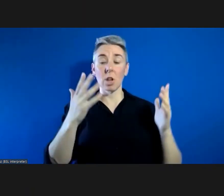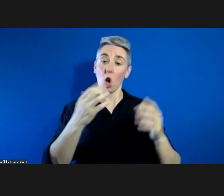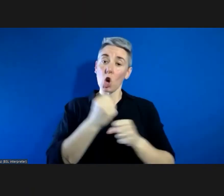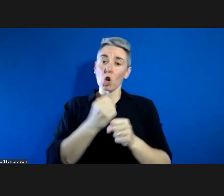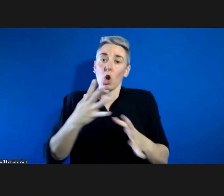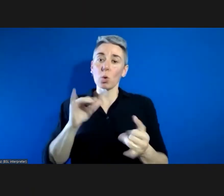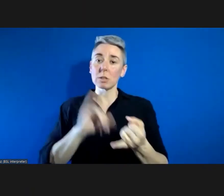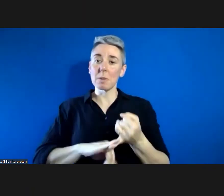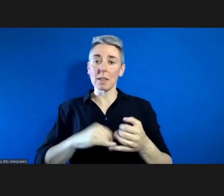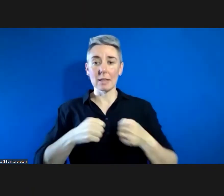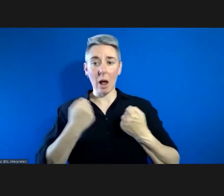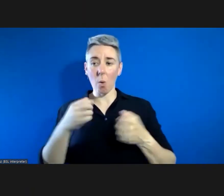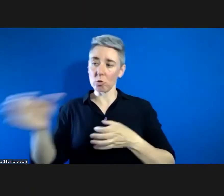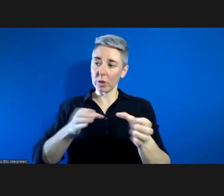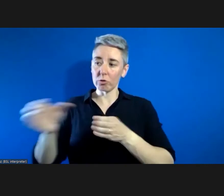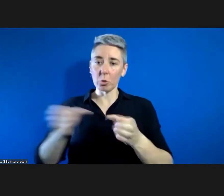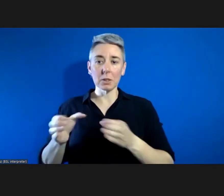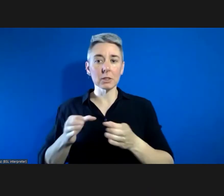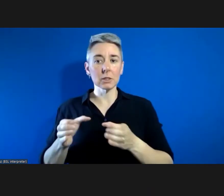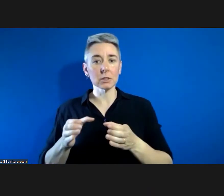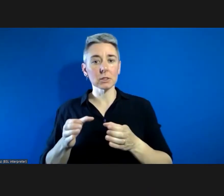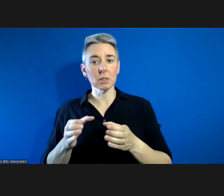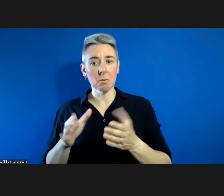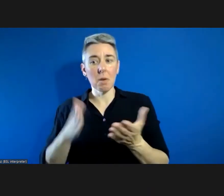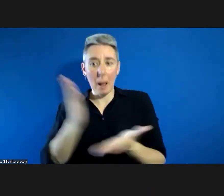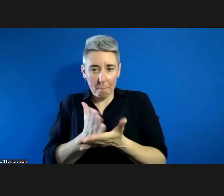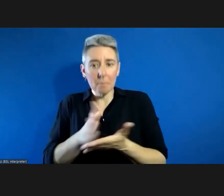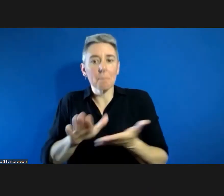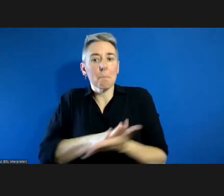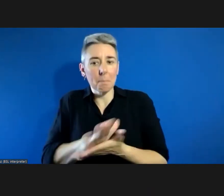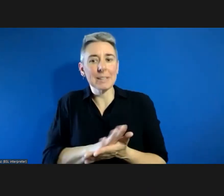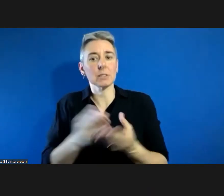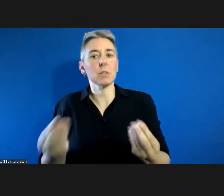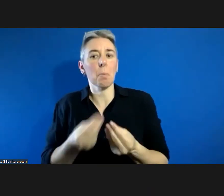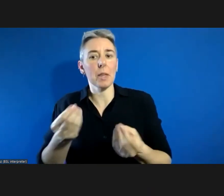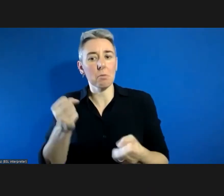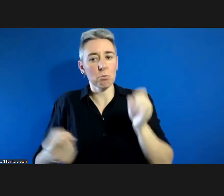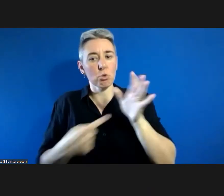and WP department means something, and I would argue that the majority of our colleagues are